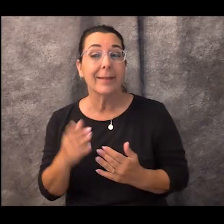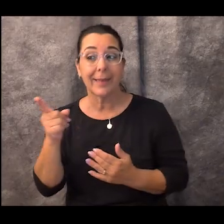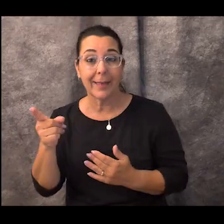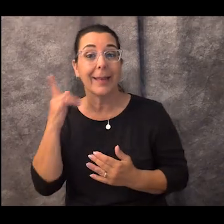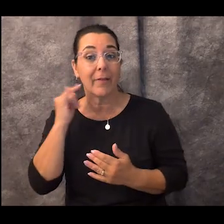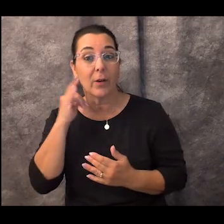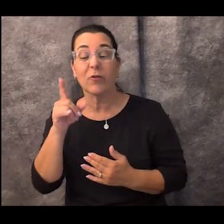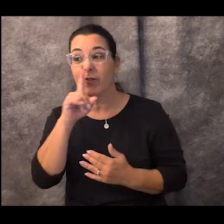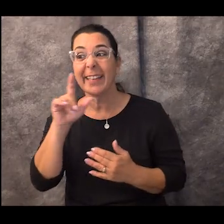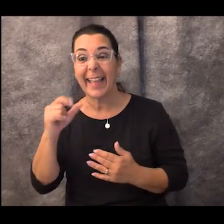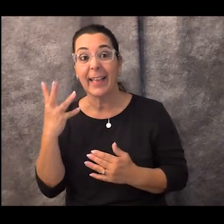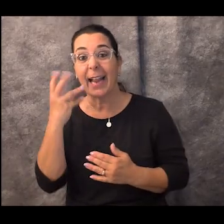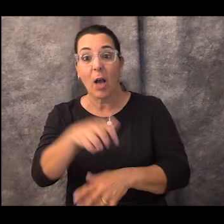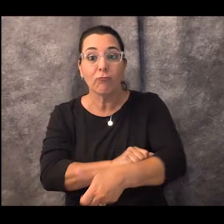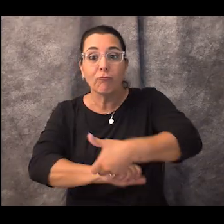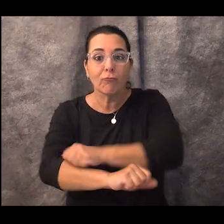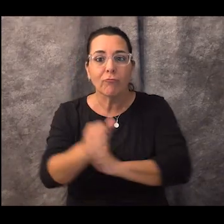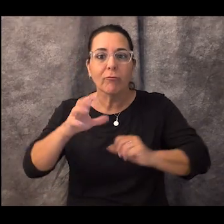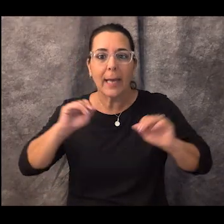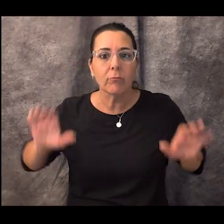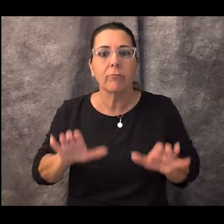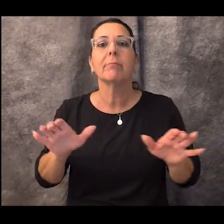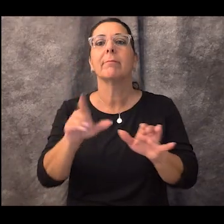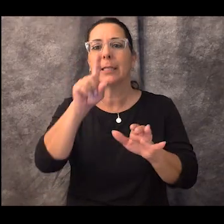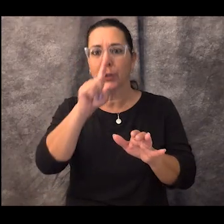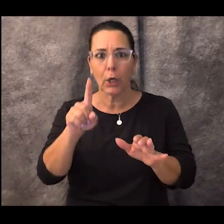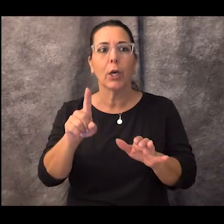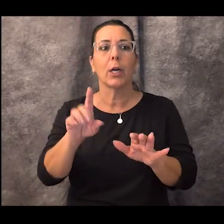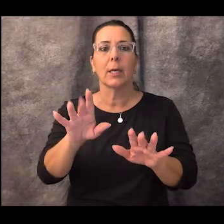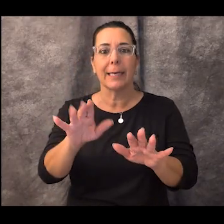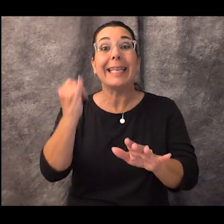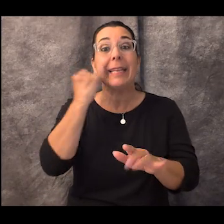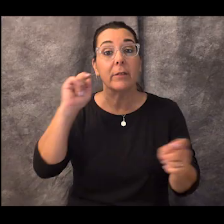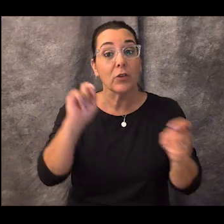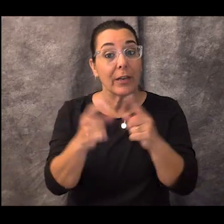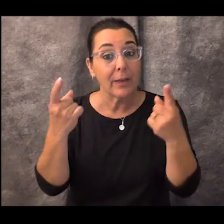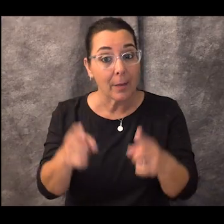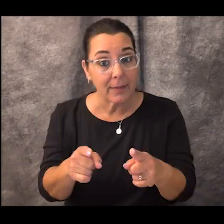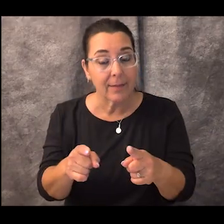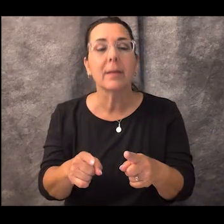can really get out there and make sure if we want to make this change, we have to know this, what the consequences are.